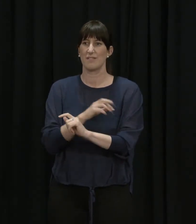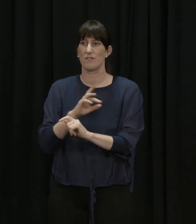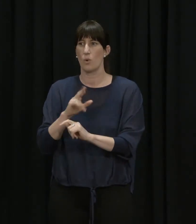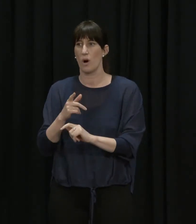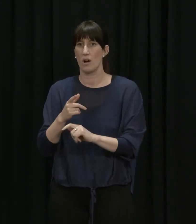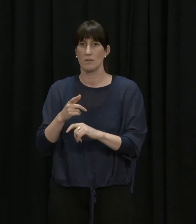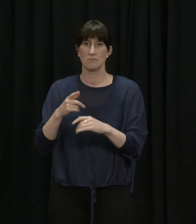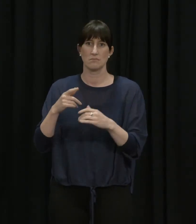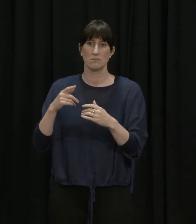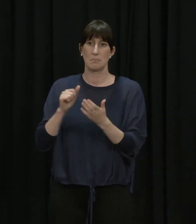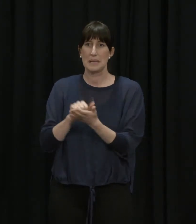and related process available